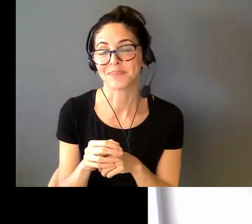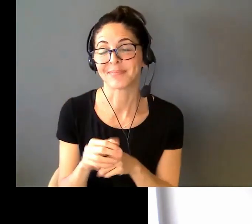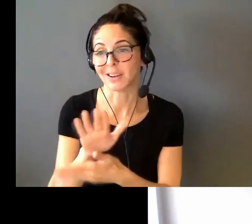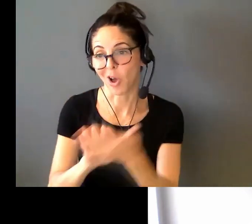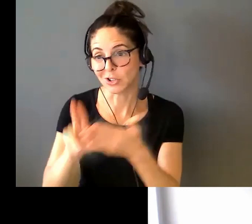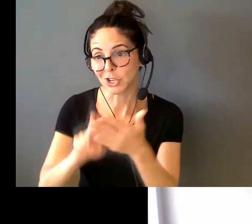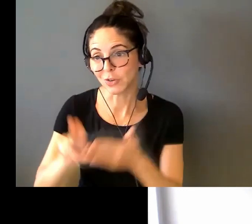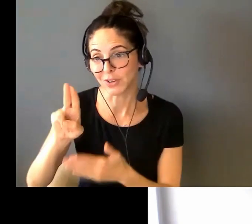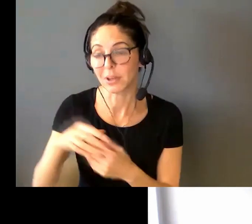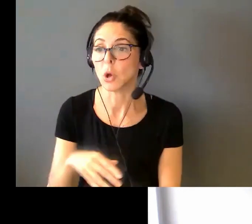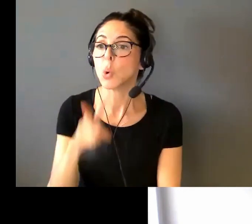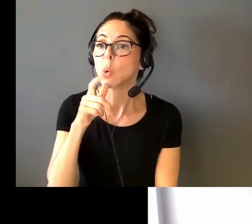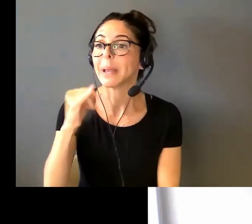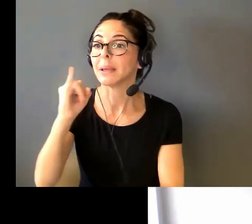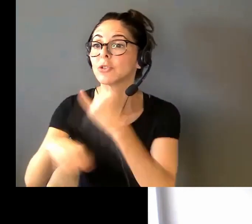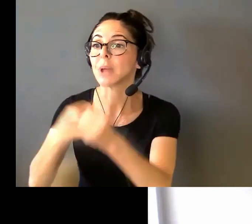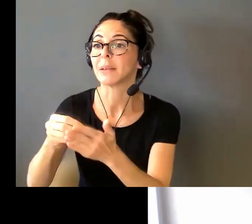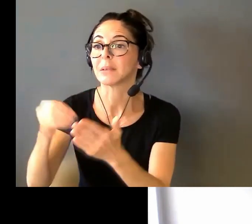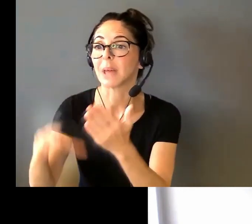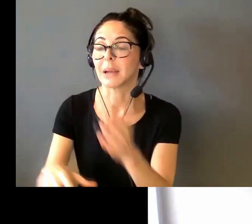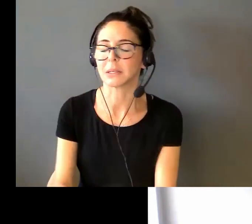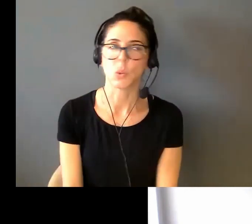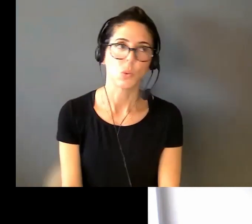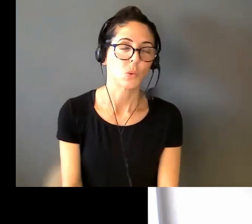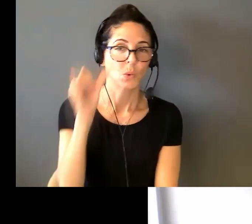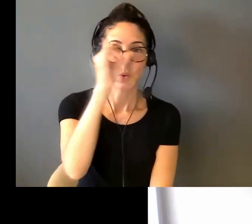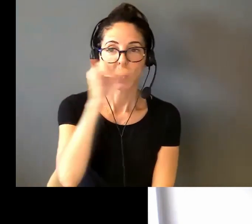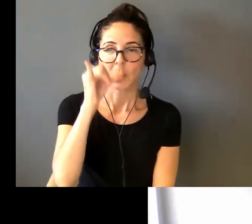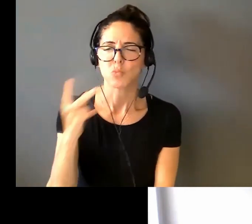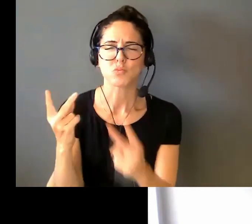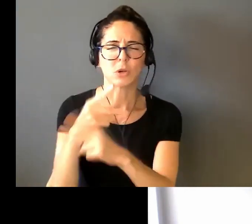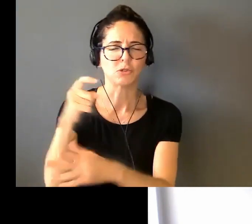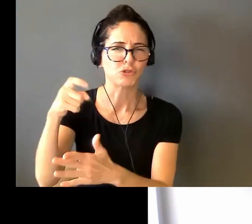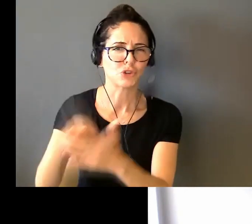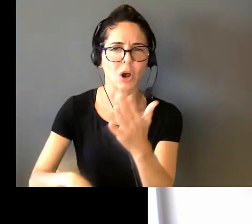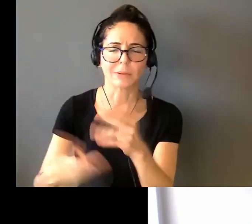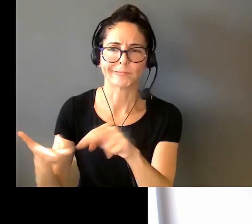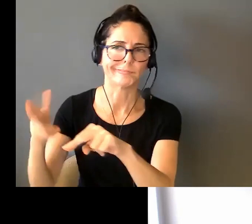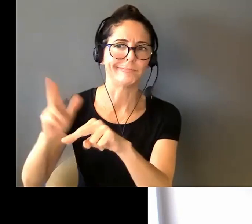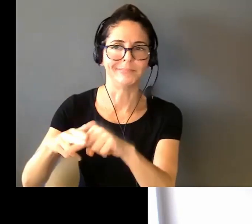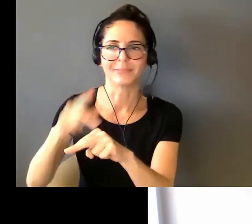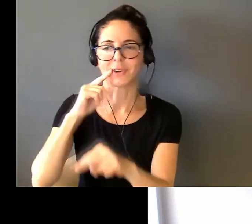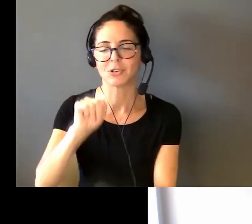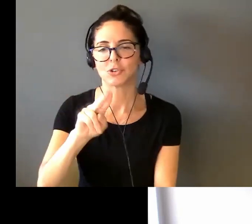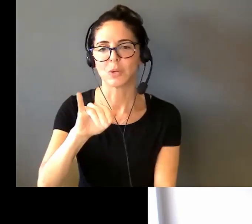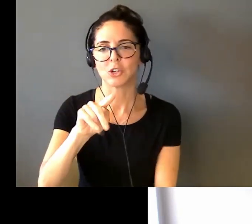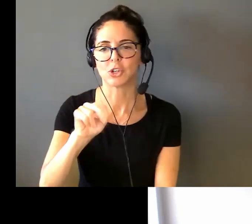They are significantly overcharged for tuition rates. So I just issue that warning if you're